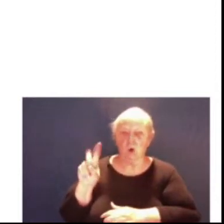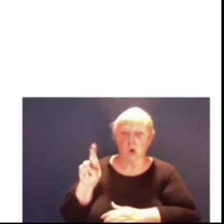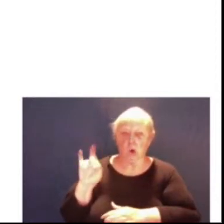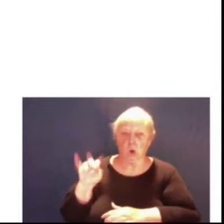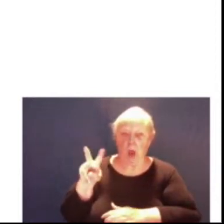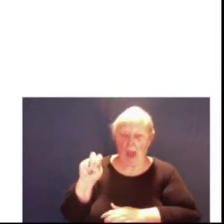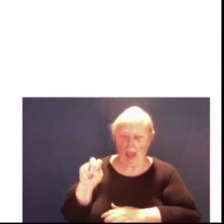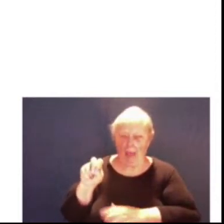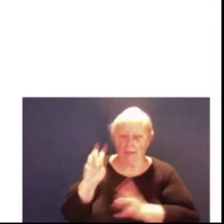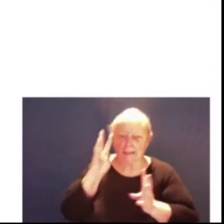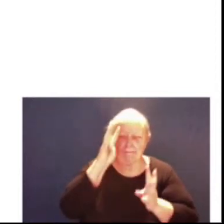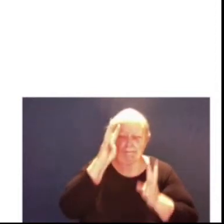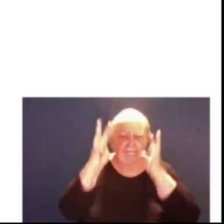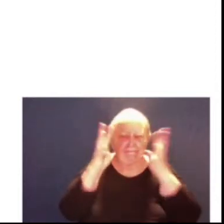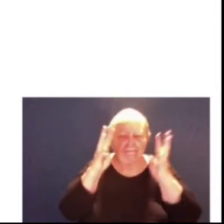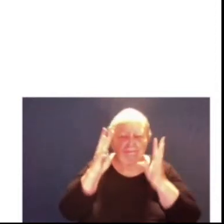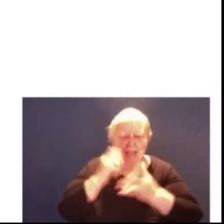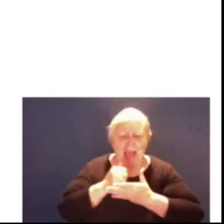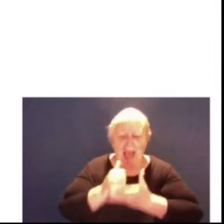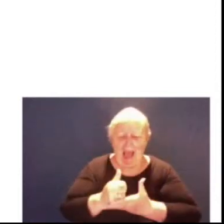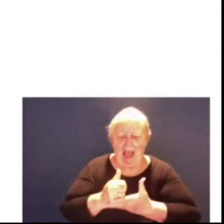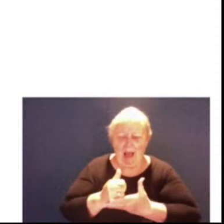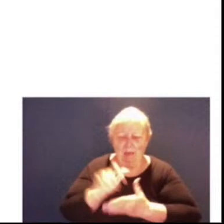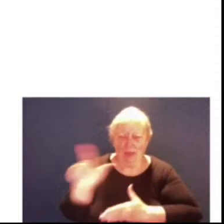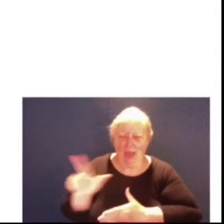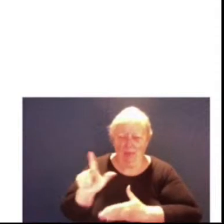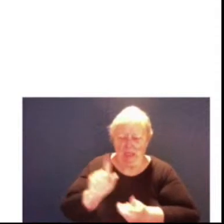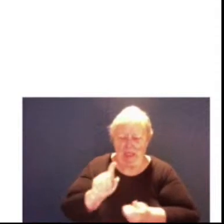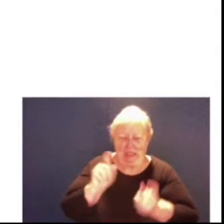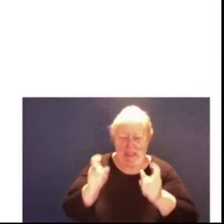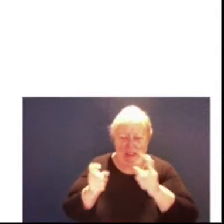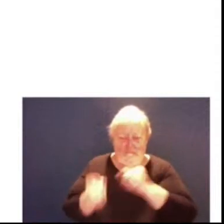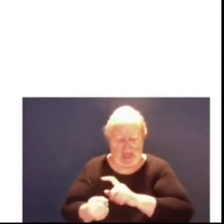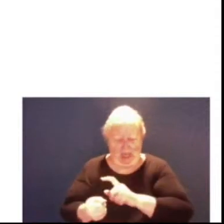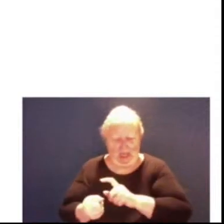by providing digital content such as eBooks, audio books,